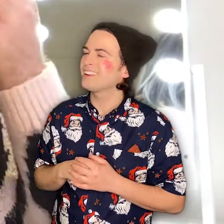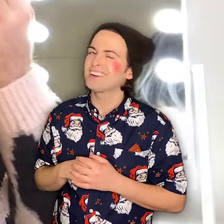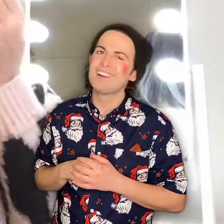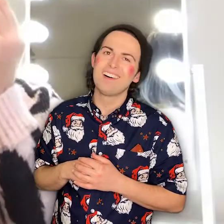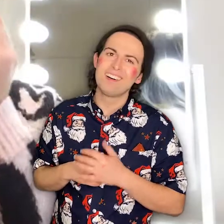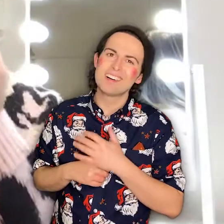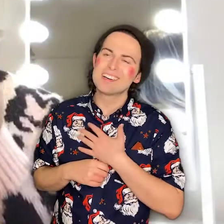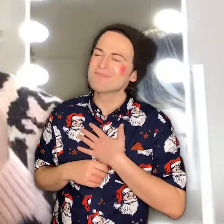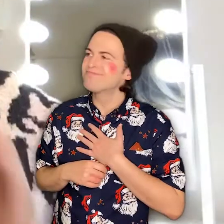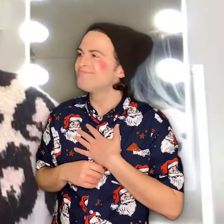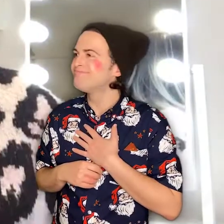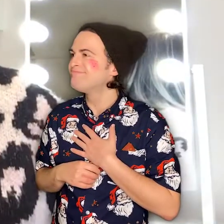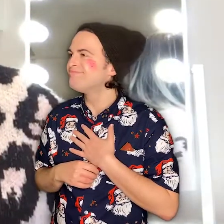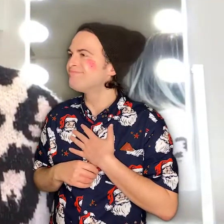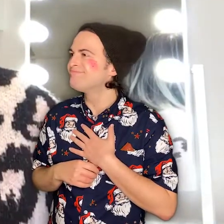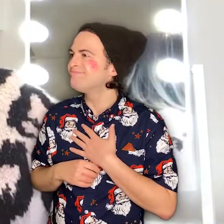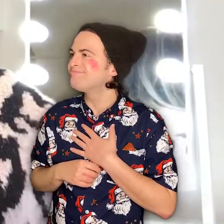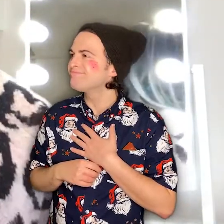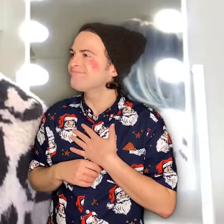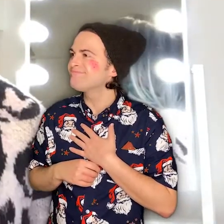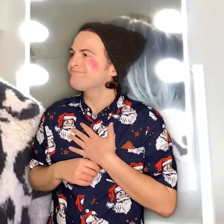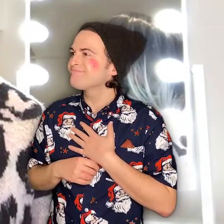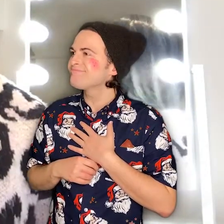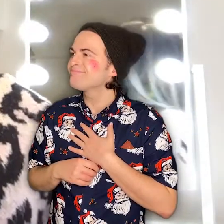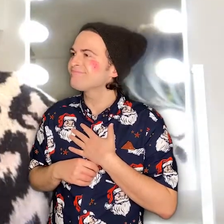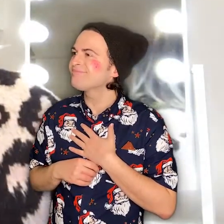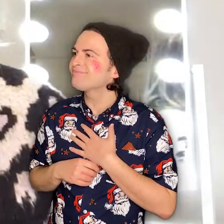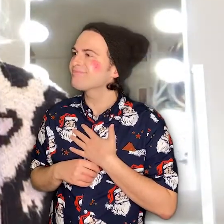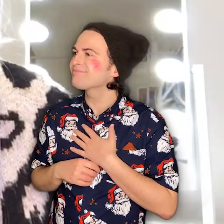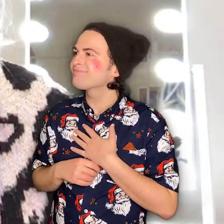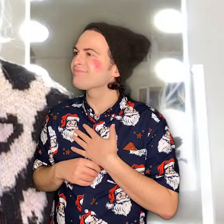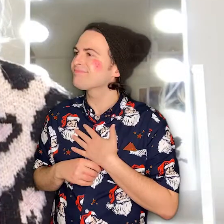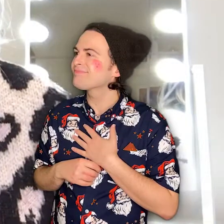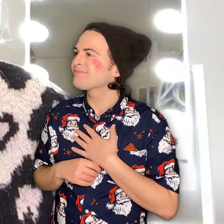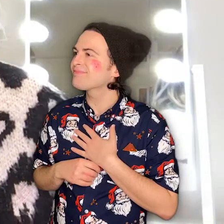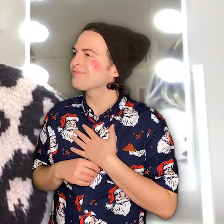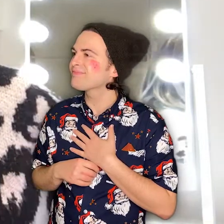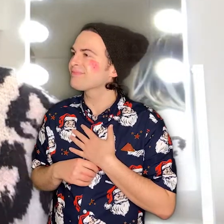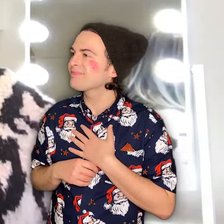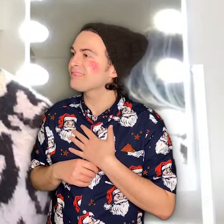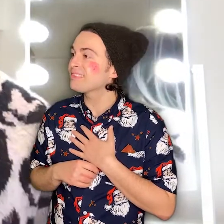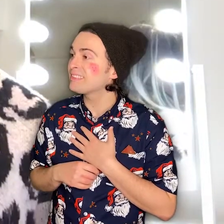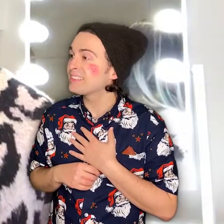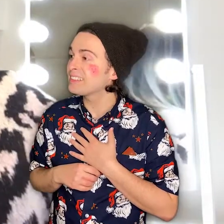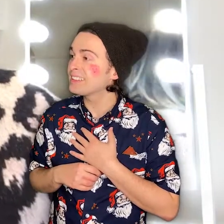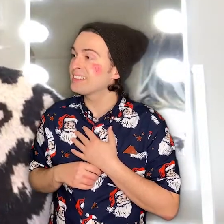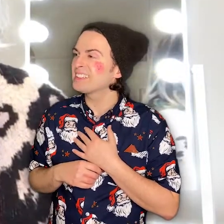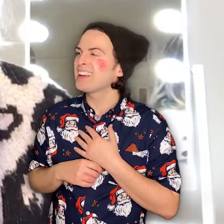I do miss going out but. I’m a bit of a party animal so I am. Get me on the dancefloor